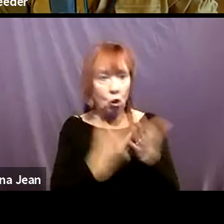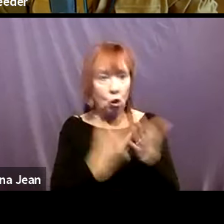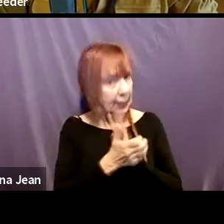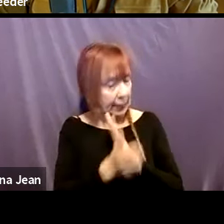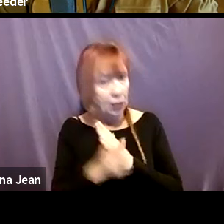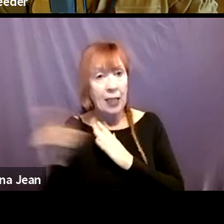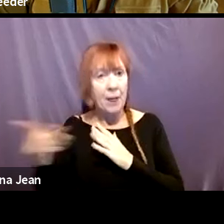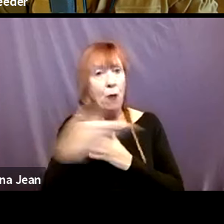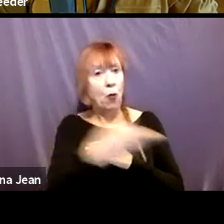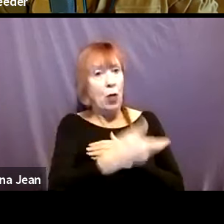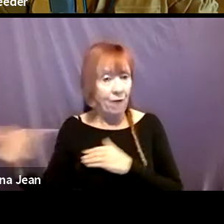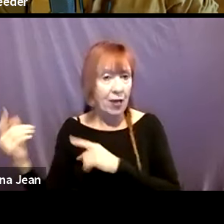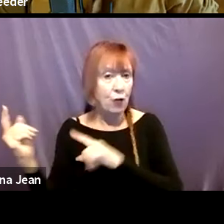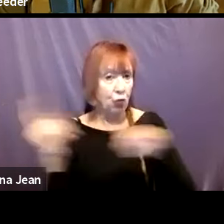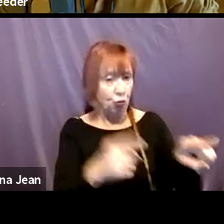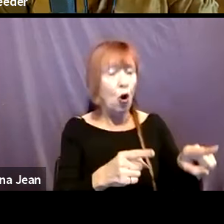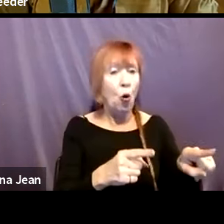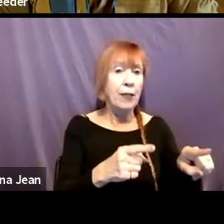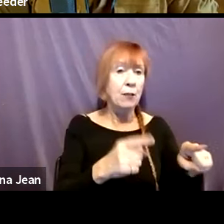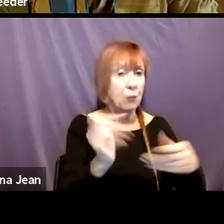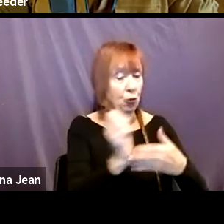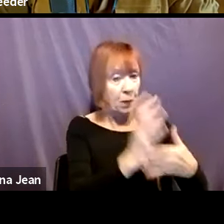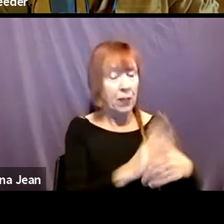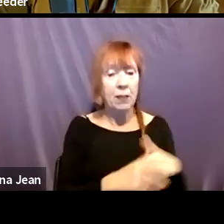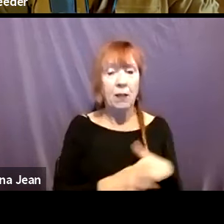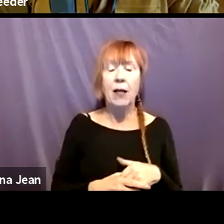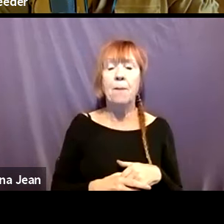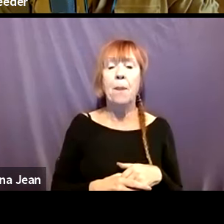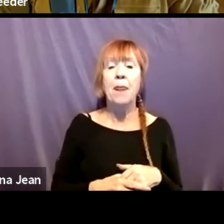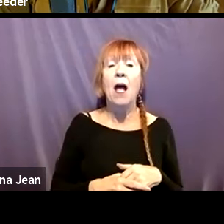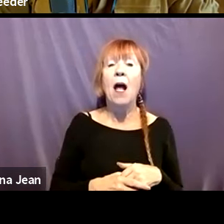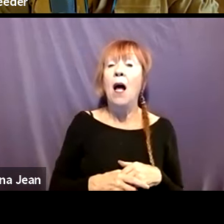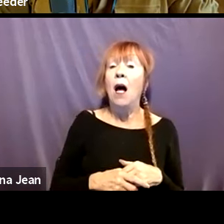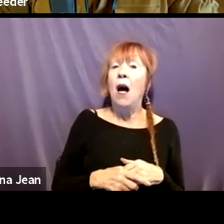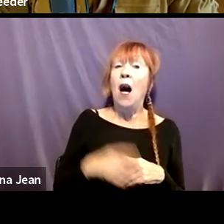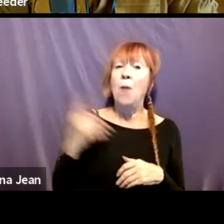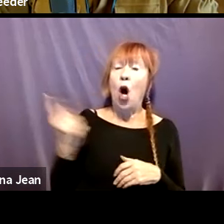Can I add to that? There's also-- Yeah, please. There is also festivals that she can pitch to